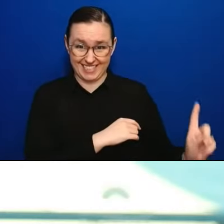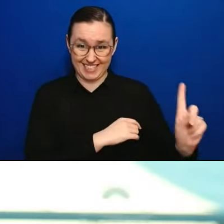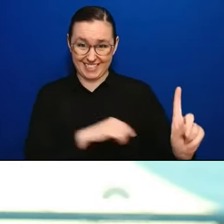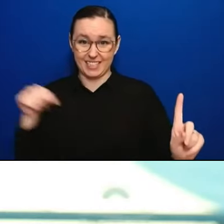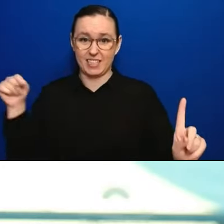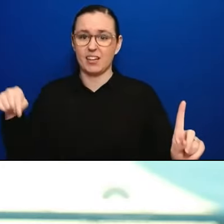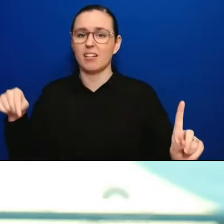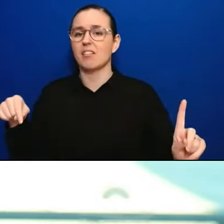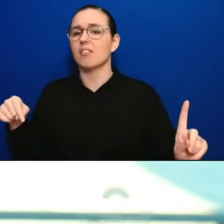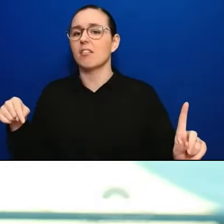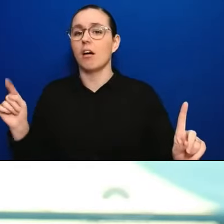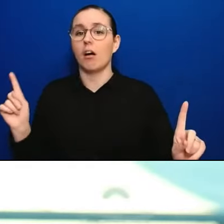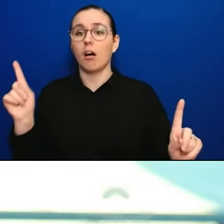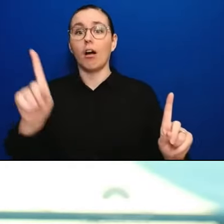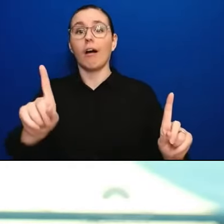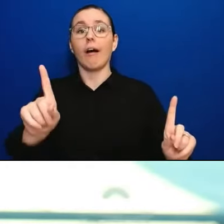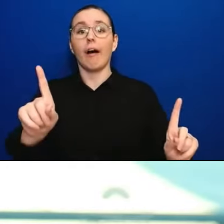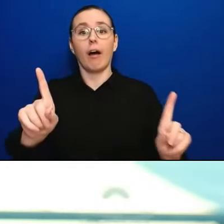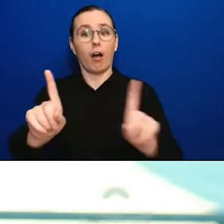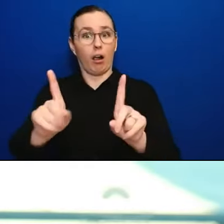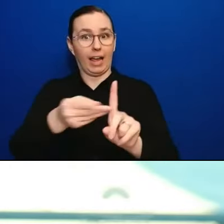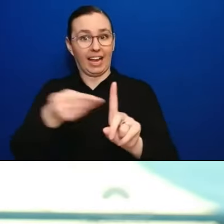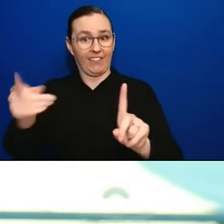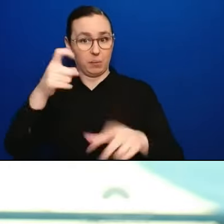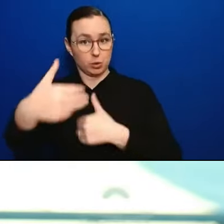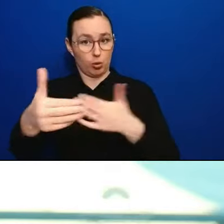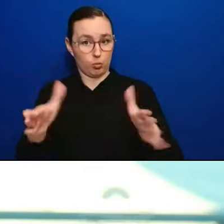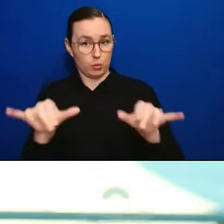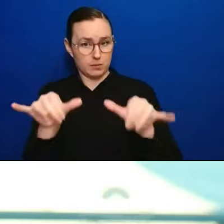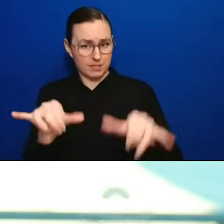been transmission in hospital